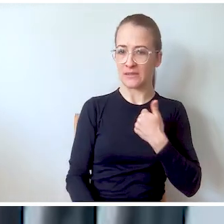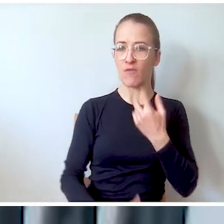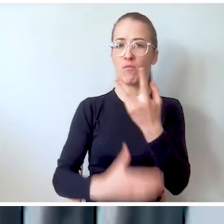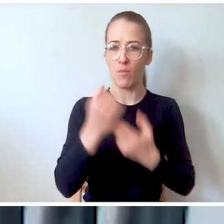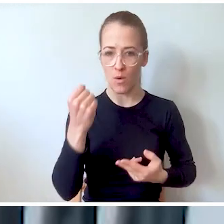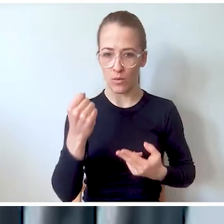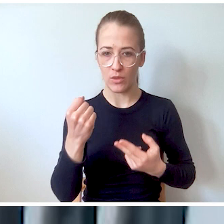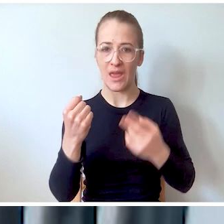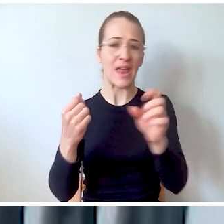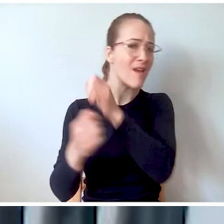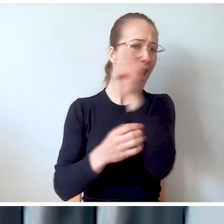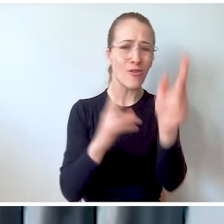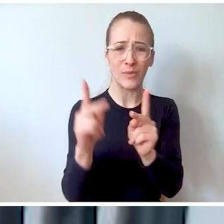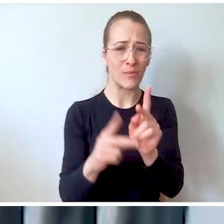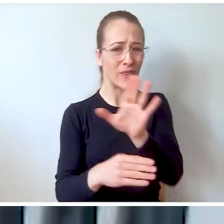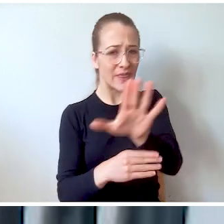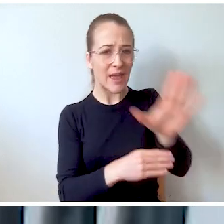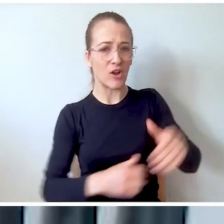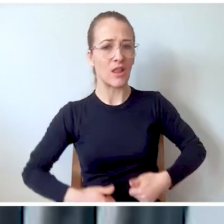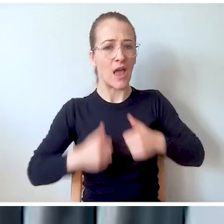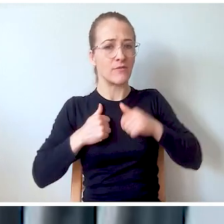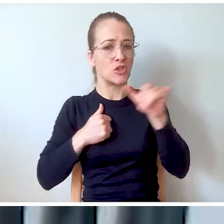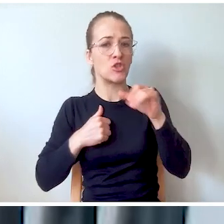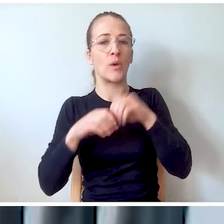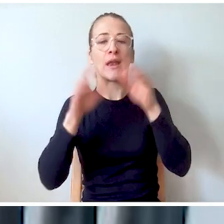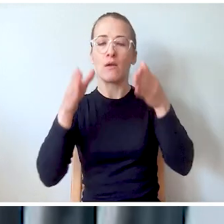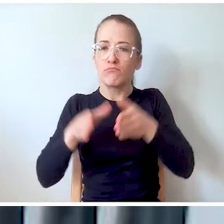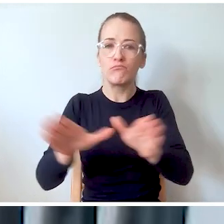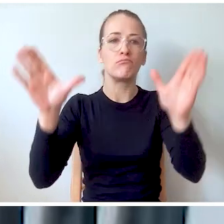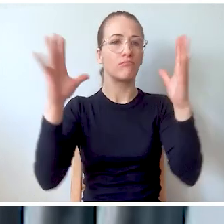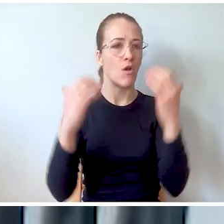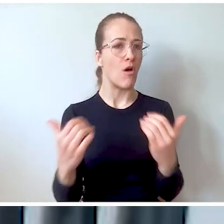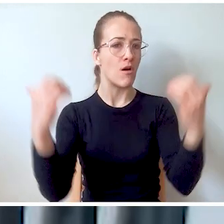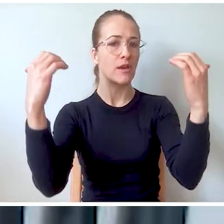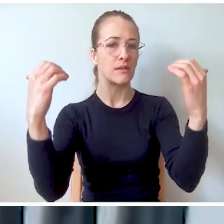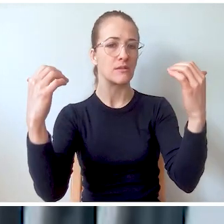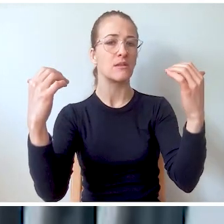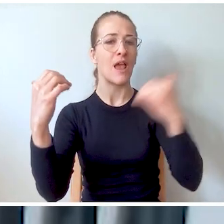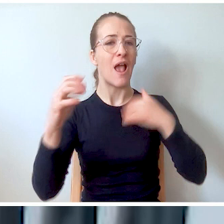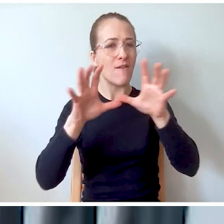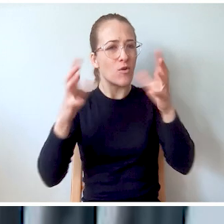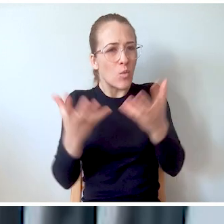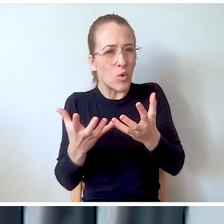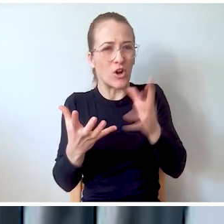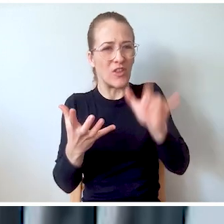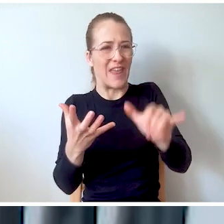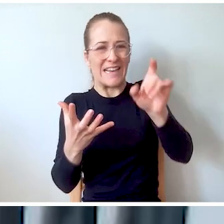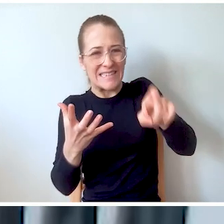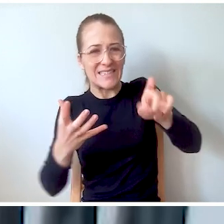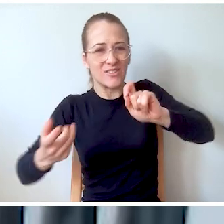and to other people's lives in a much broader audience. There was a world that also needed to be changed, not just the people